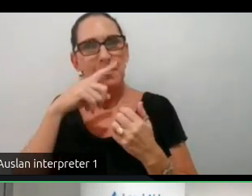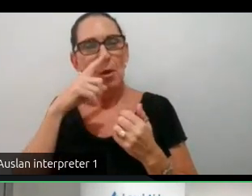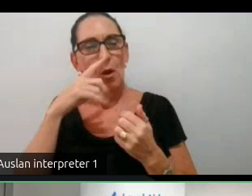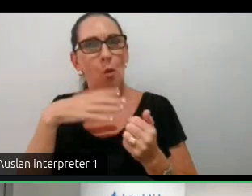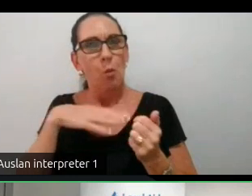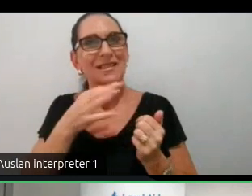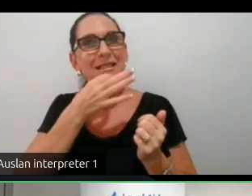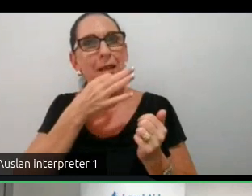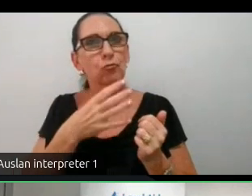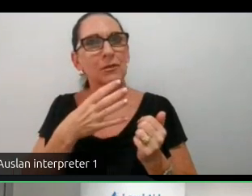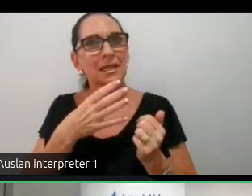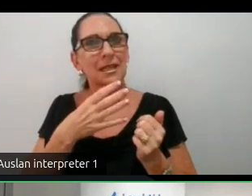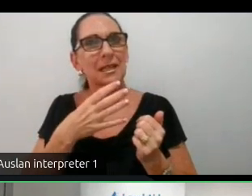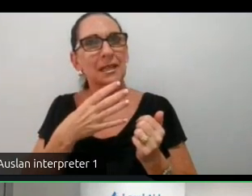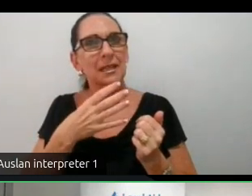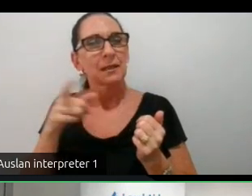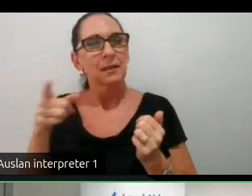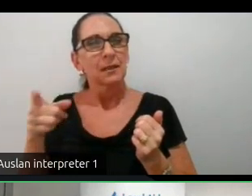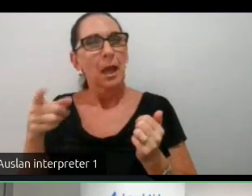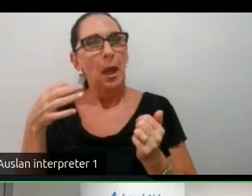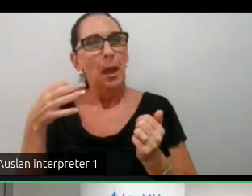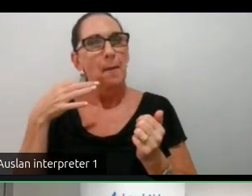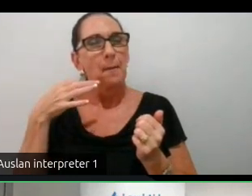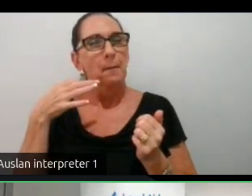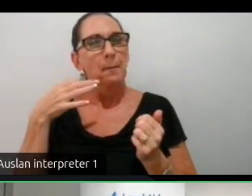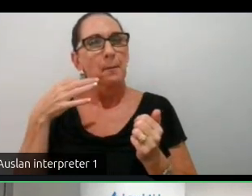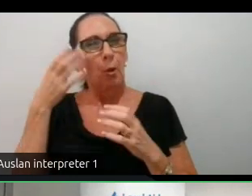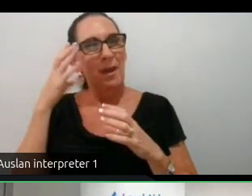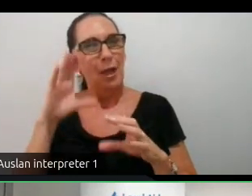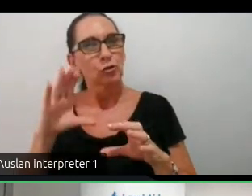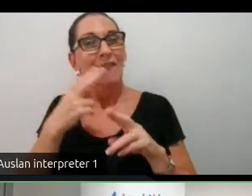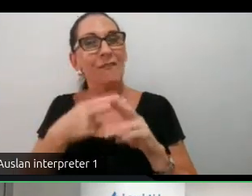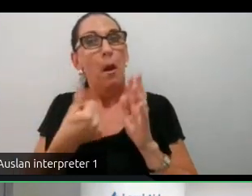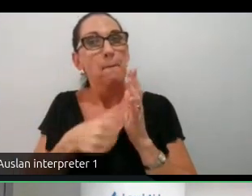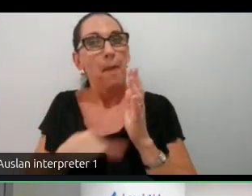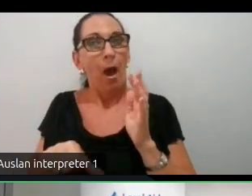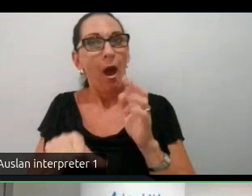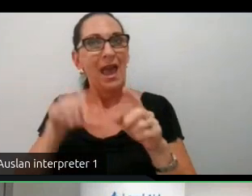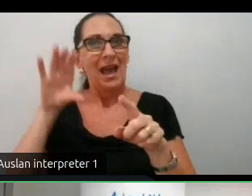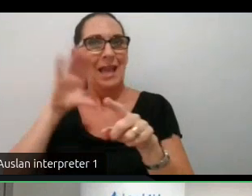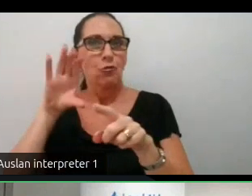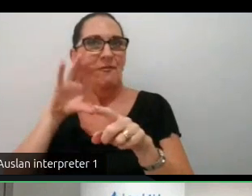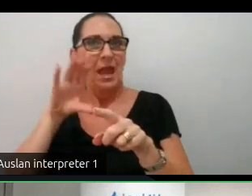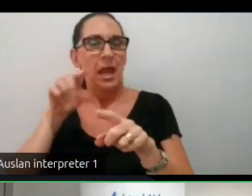use the temporary accommodation benefit in their insurance policy to buy a caravan so that they can